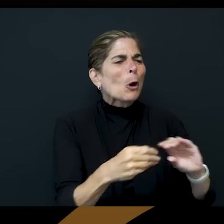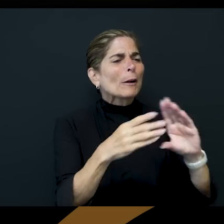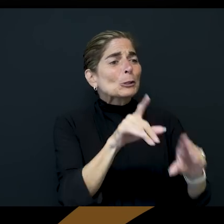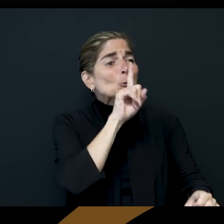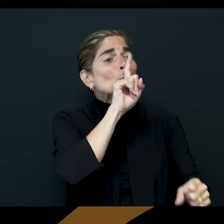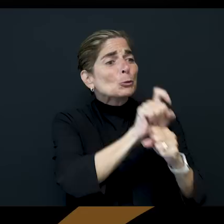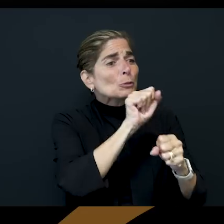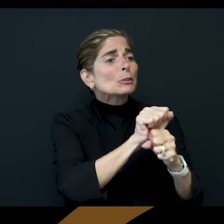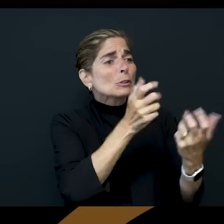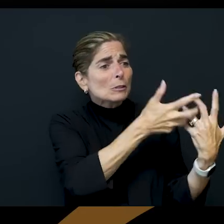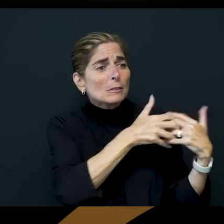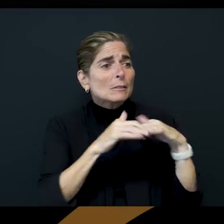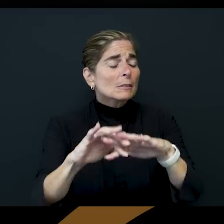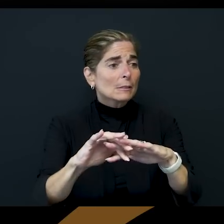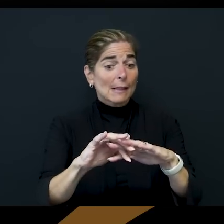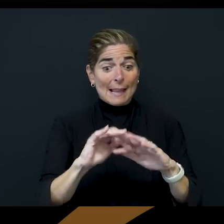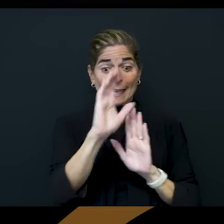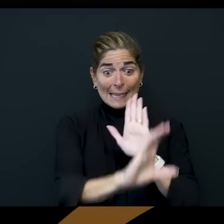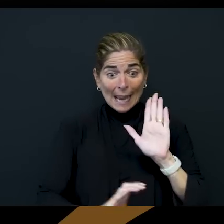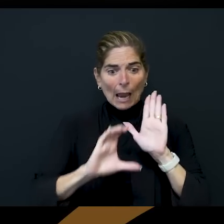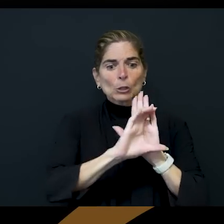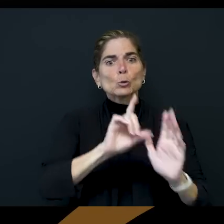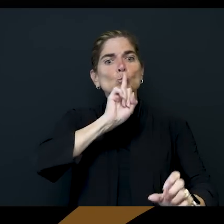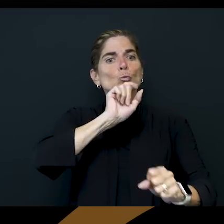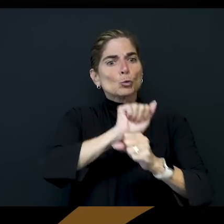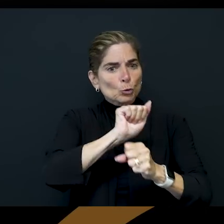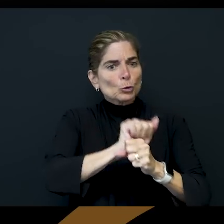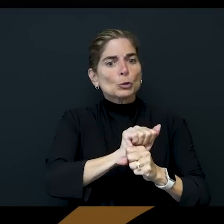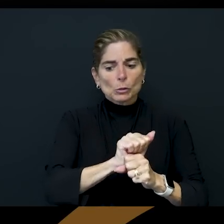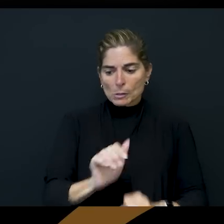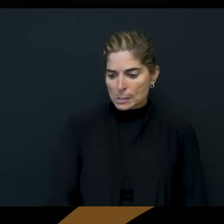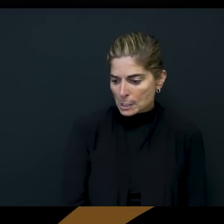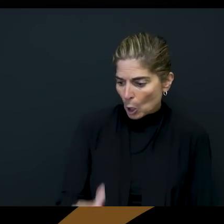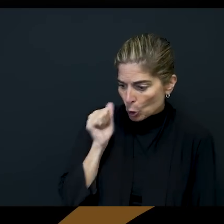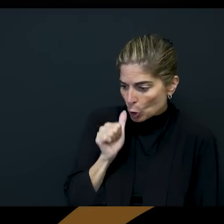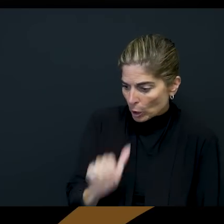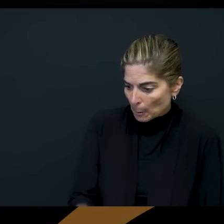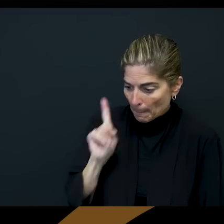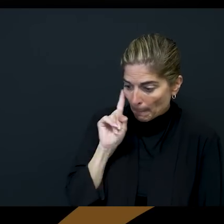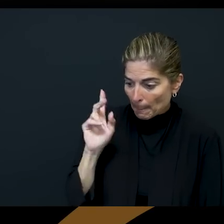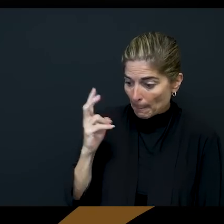I want this character to be an authentic portrayal of a young girl growing up to become a young woman who's blind.